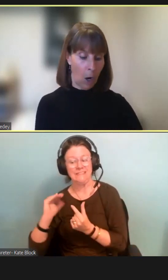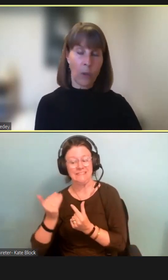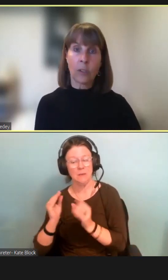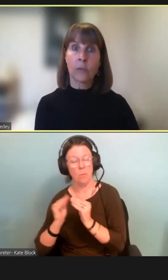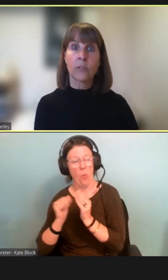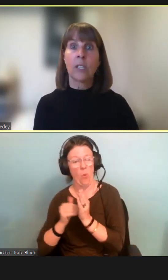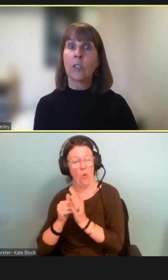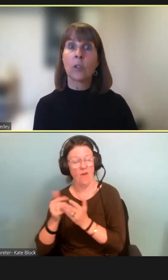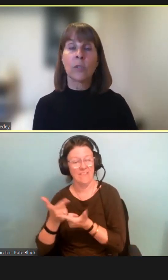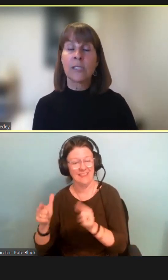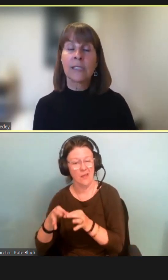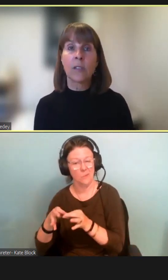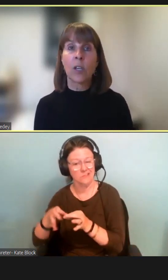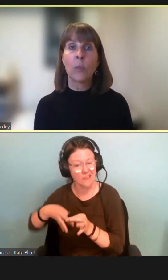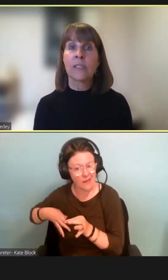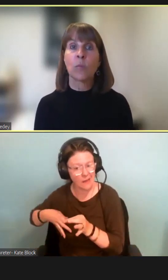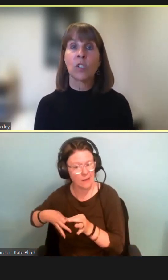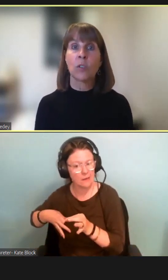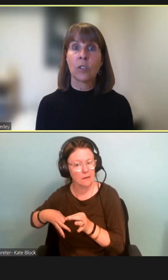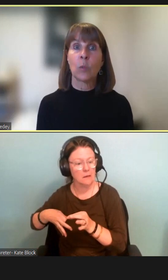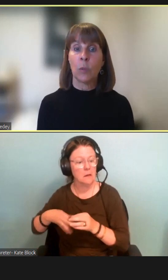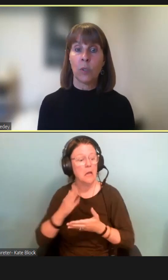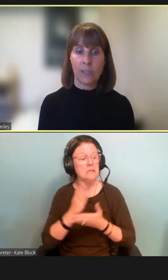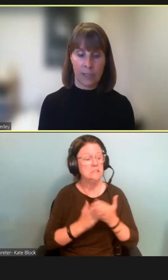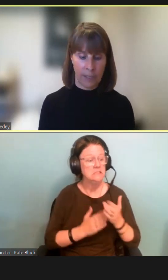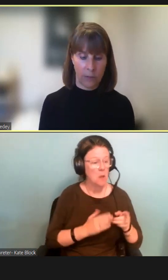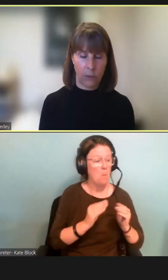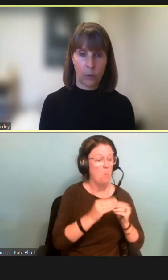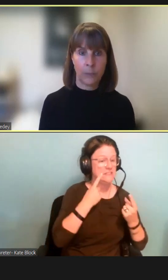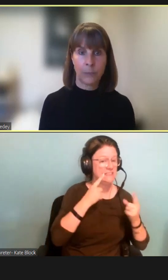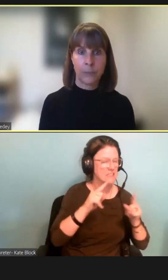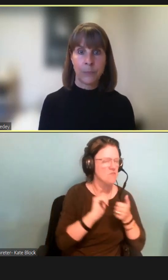there characteristics that are helping some children to be more